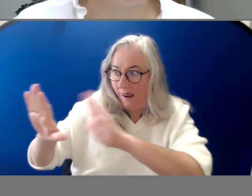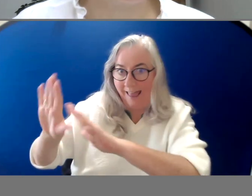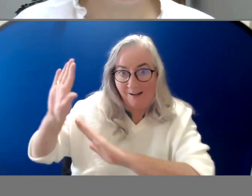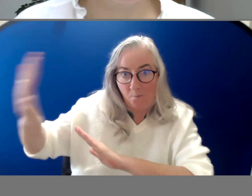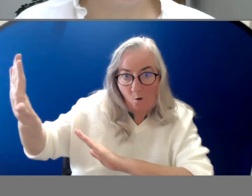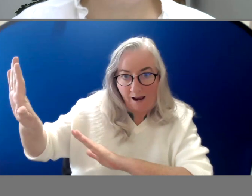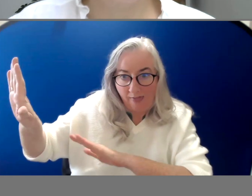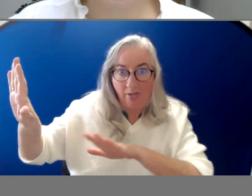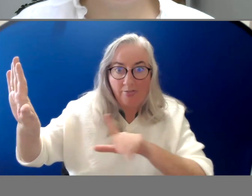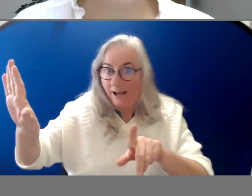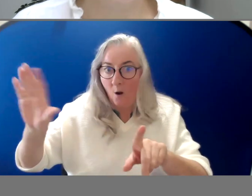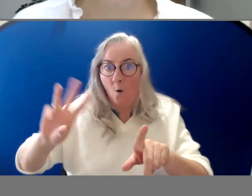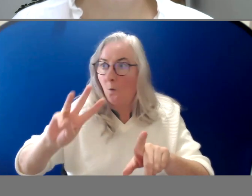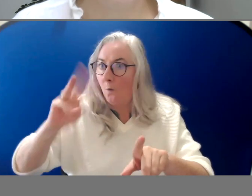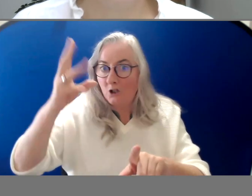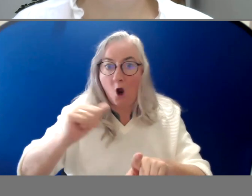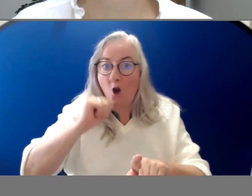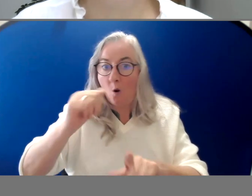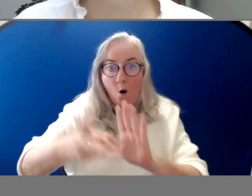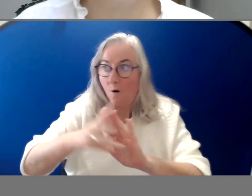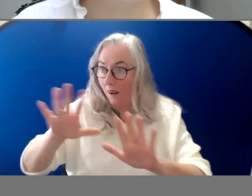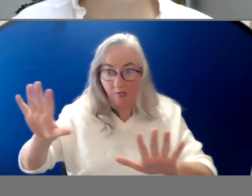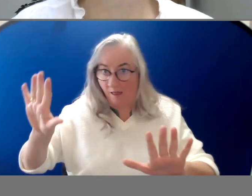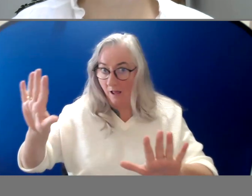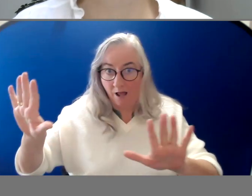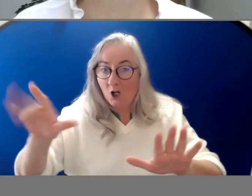encounters the window and there's no wall now for balance and you can notice the video was a little